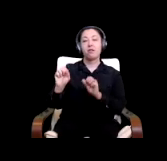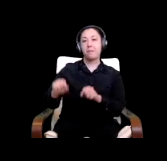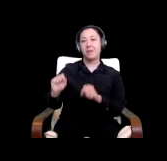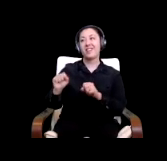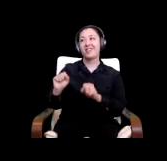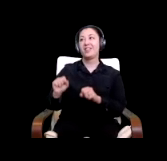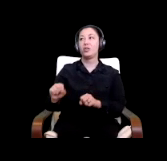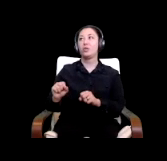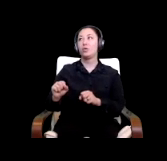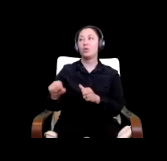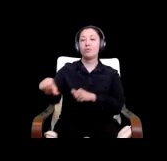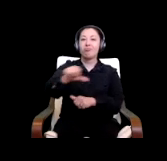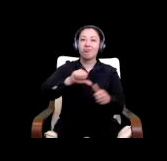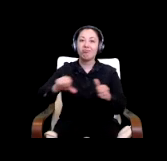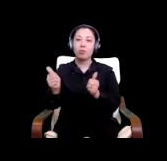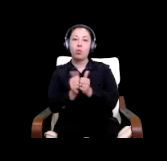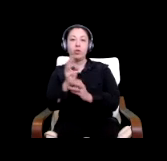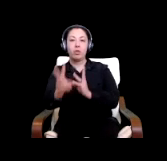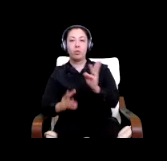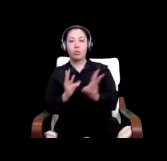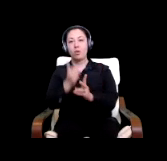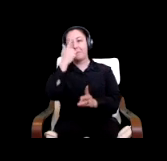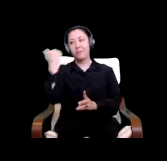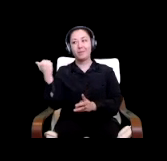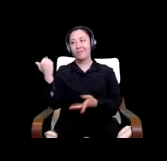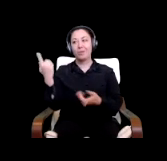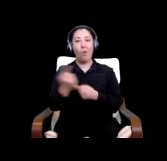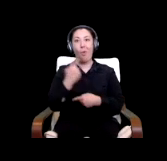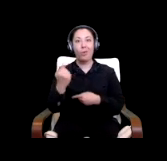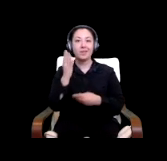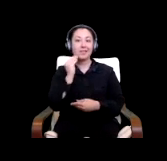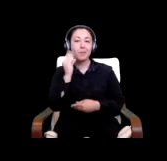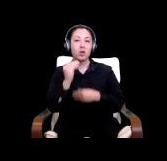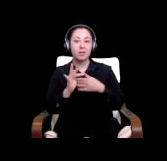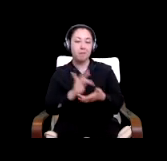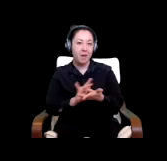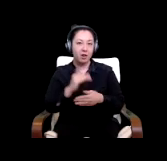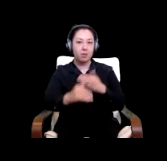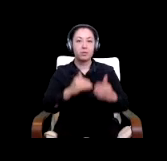constantly undergoing these different procedures. Often, these medical concerns persist throughout